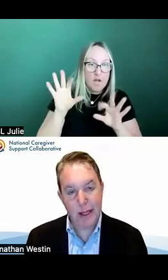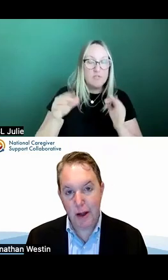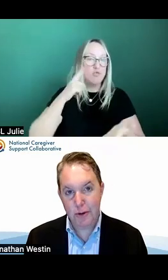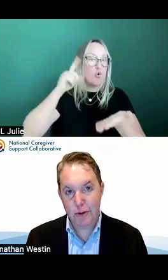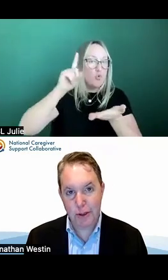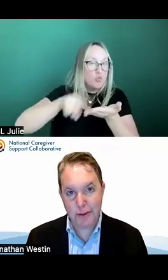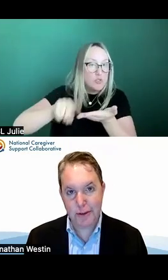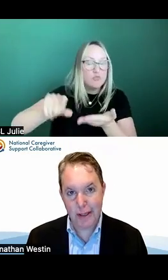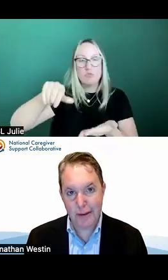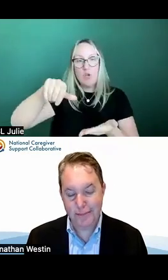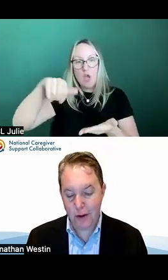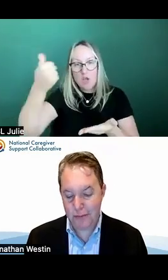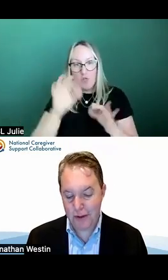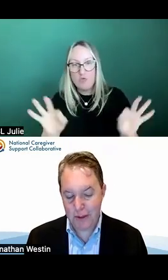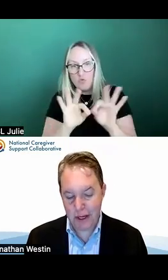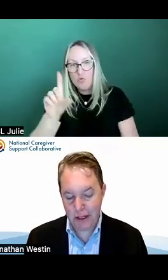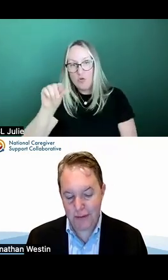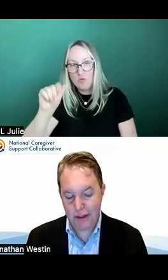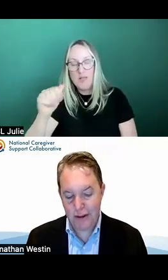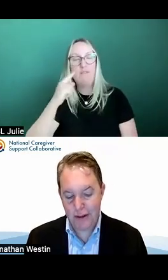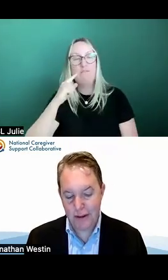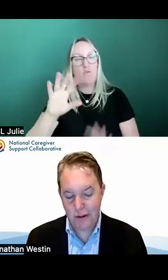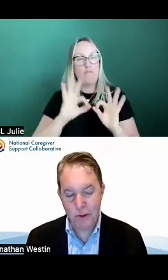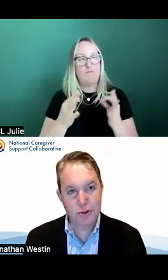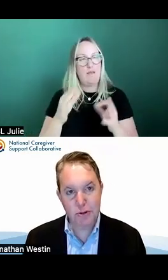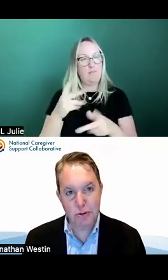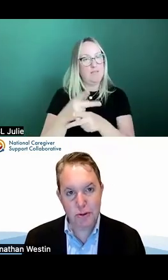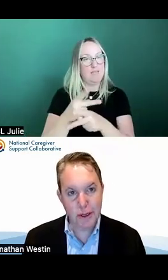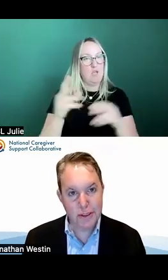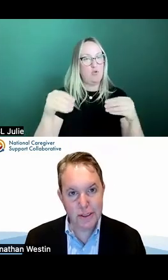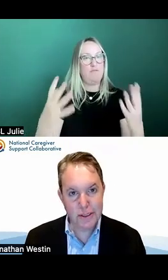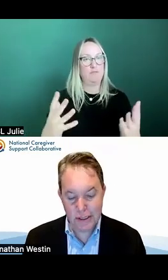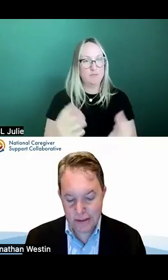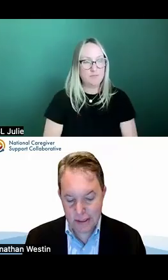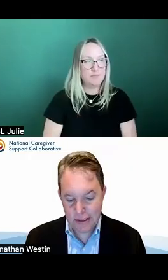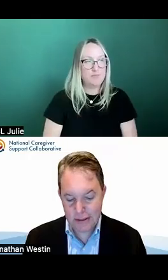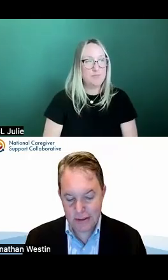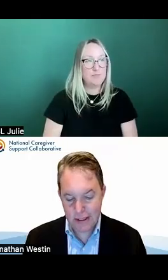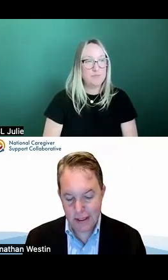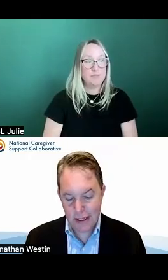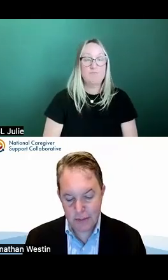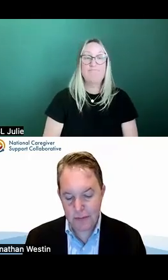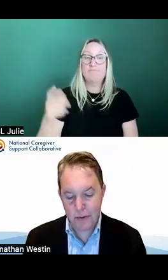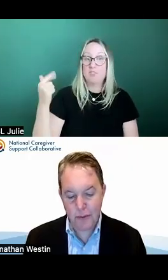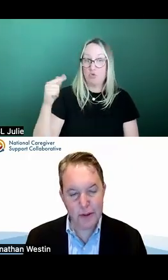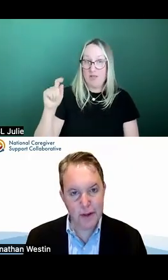and other critical data on family caregiving which ensures grantees' insights help inform and